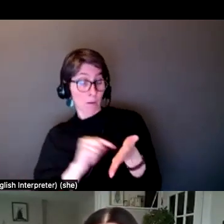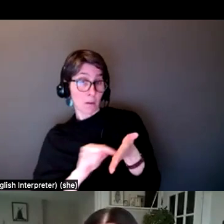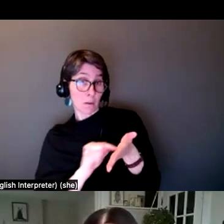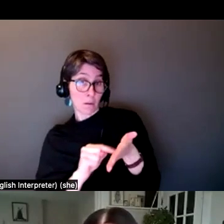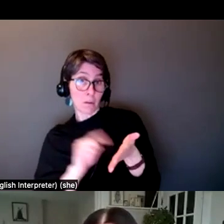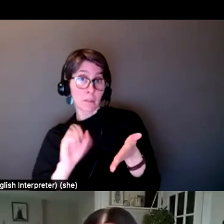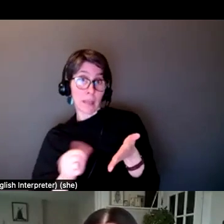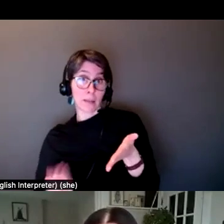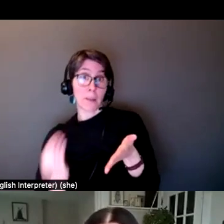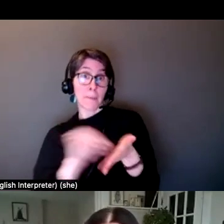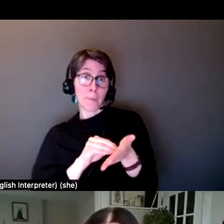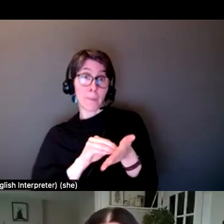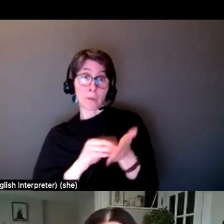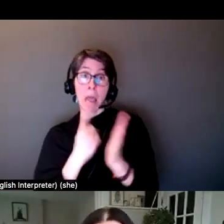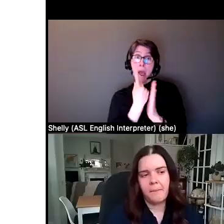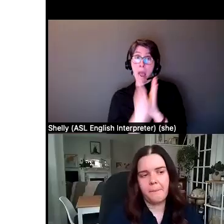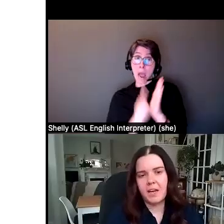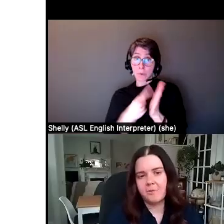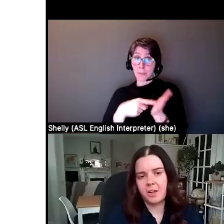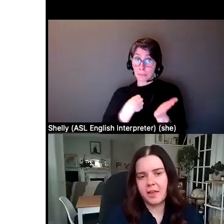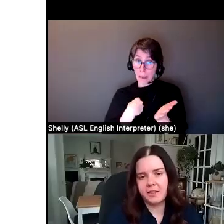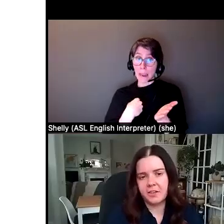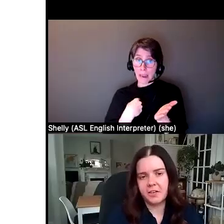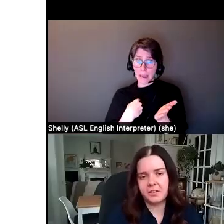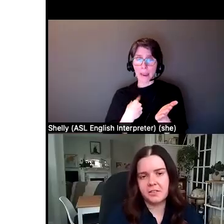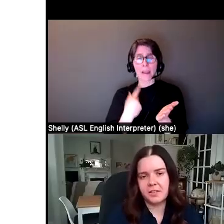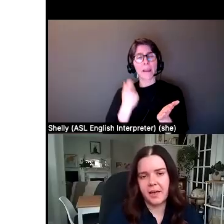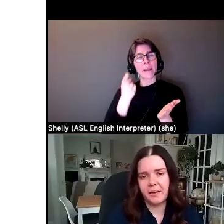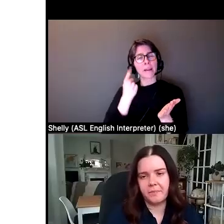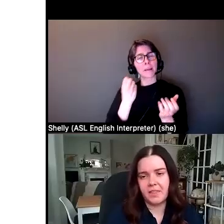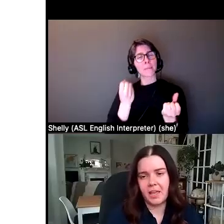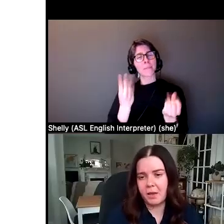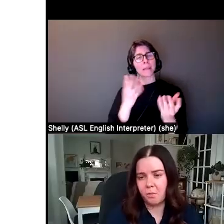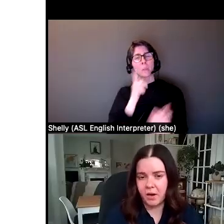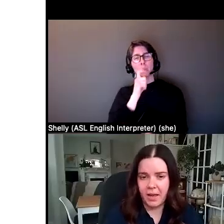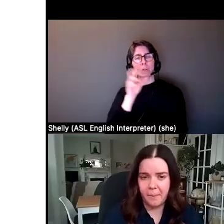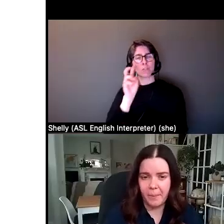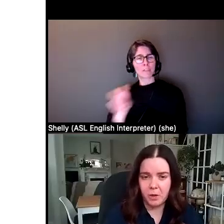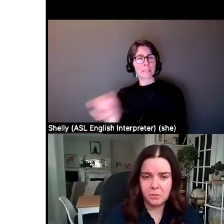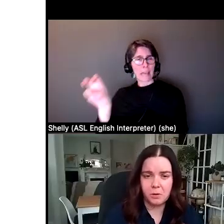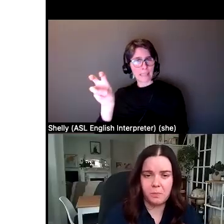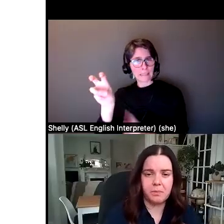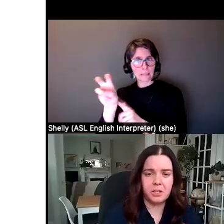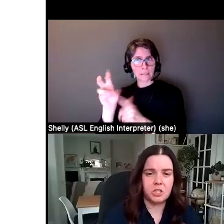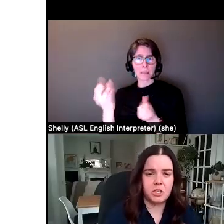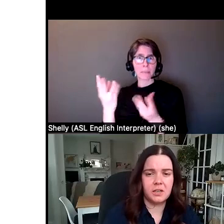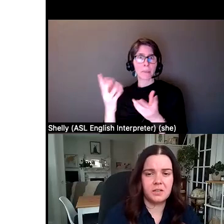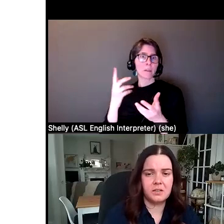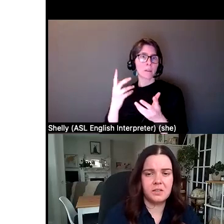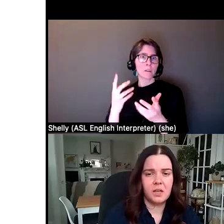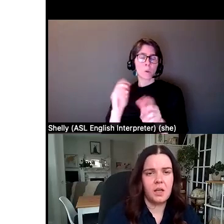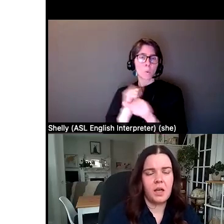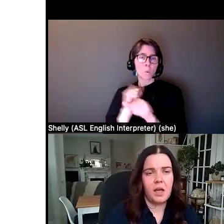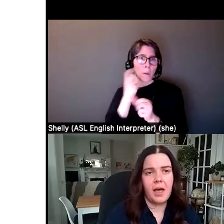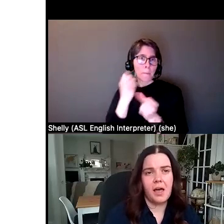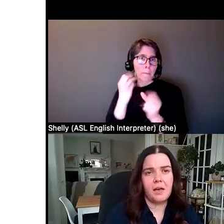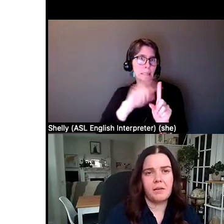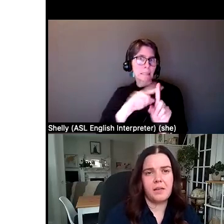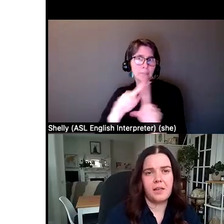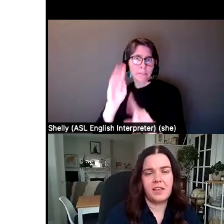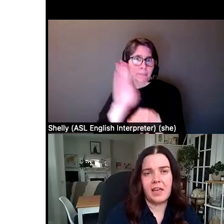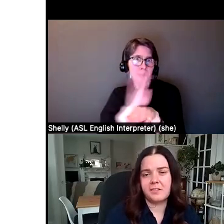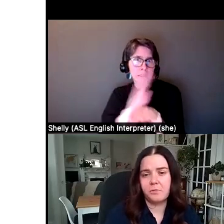hourly wage information, many freelancers, they may work at multiple publishers. In the case of